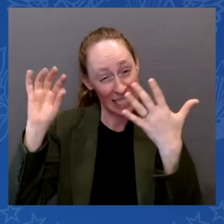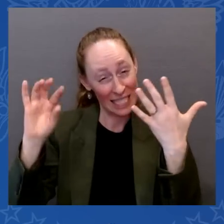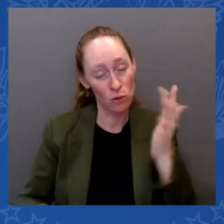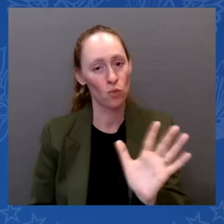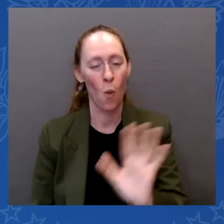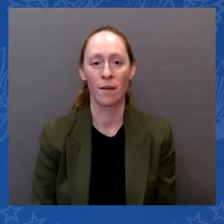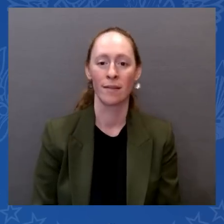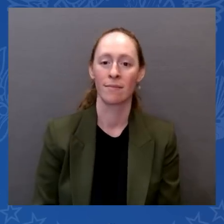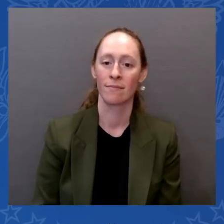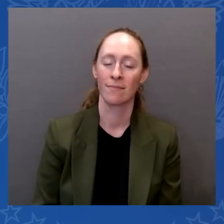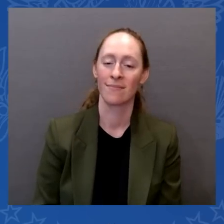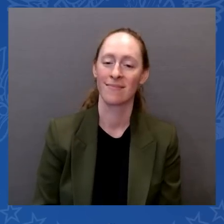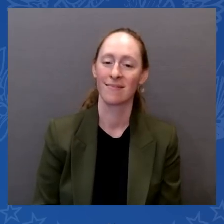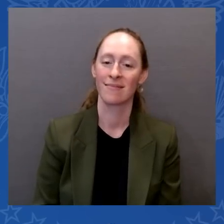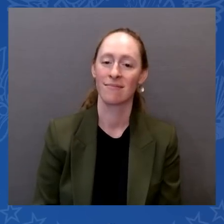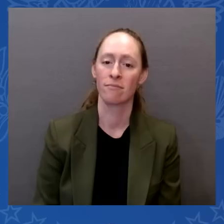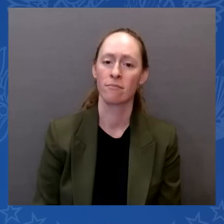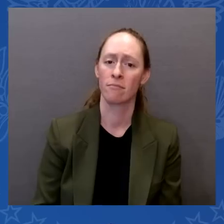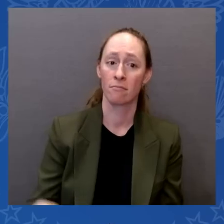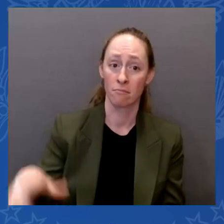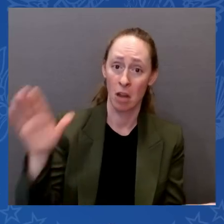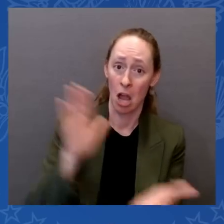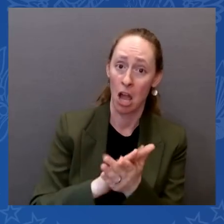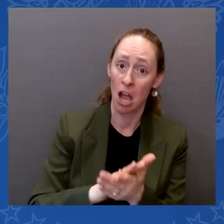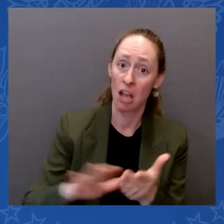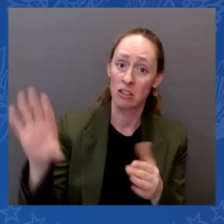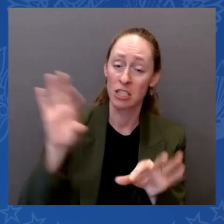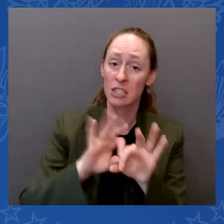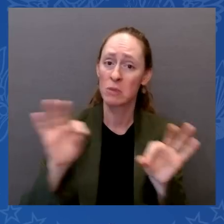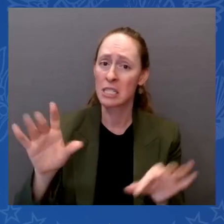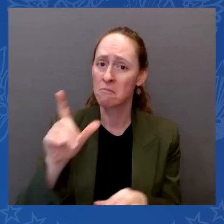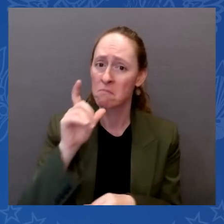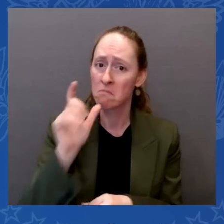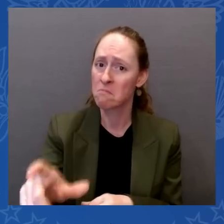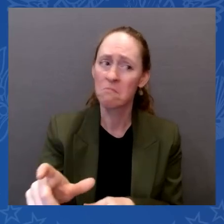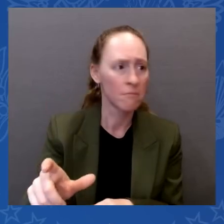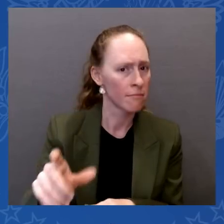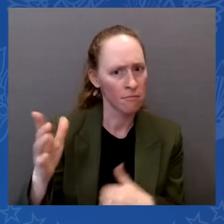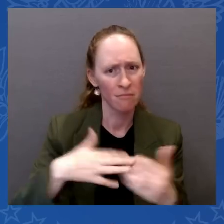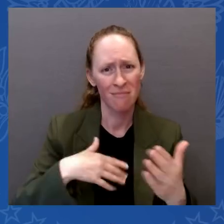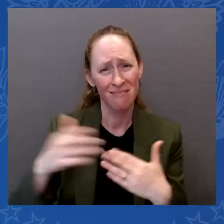120,000 bucks a year. A hundred and twenty thousand dollars a year.